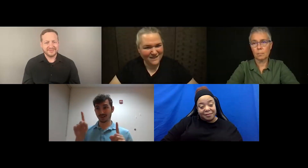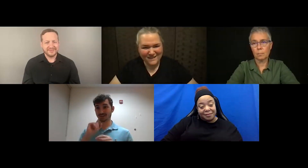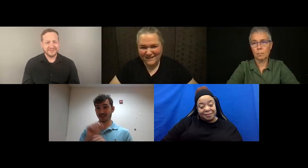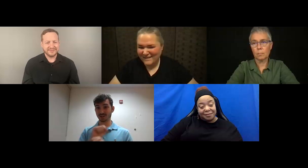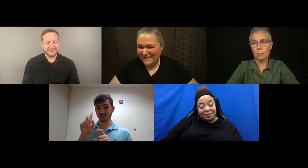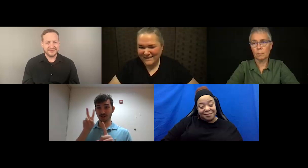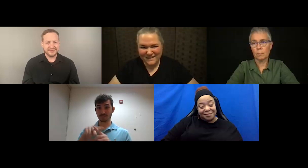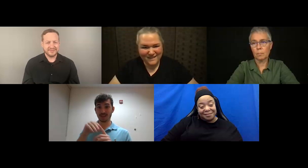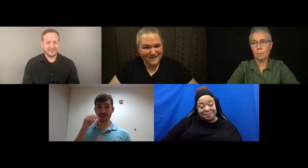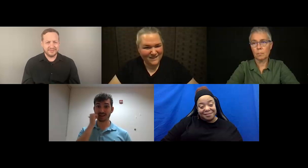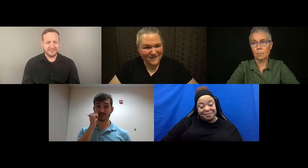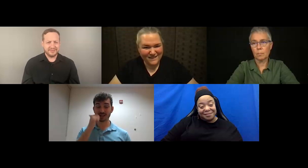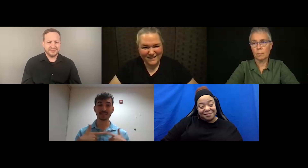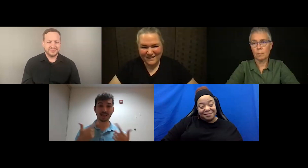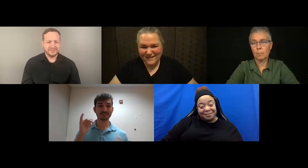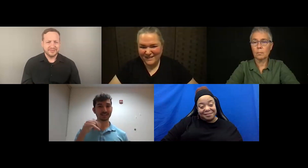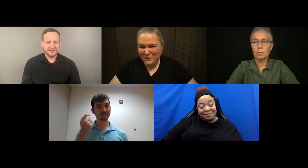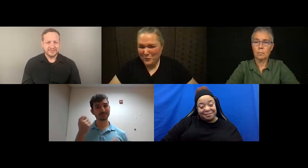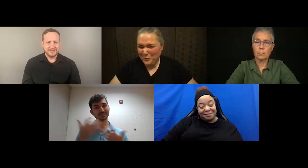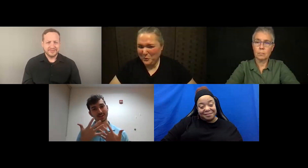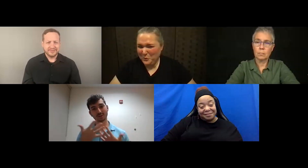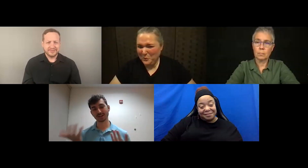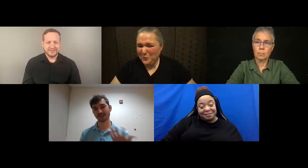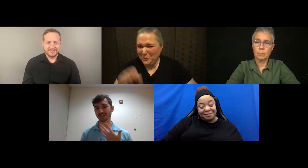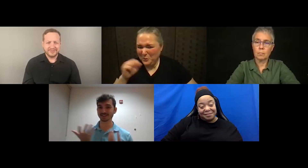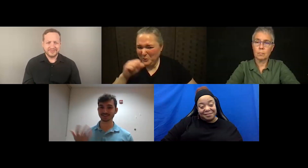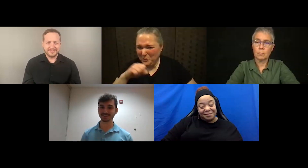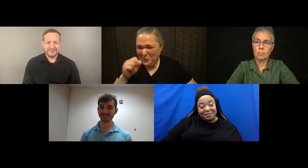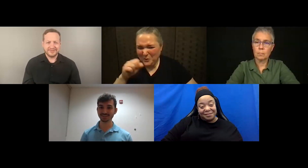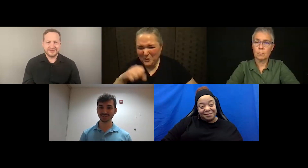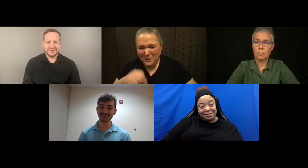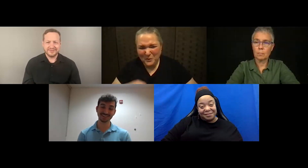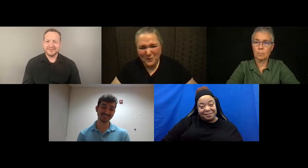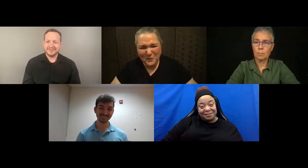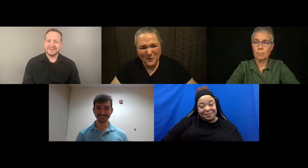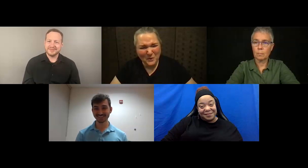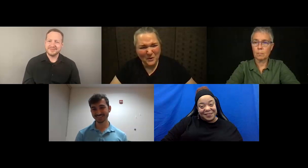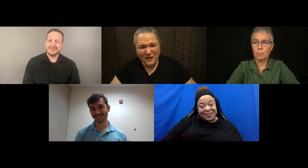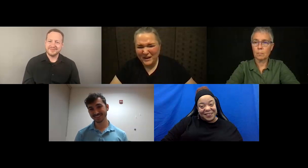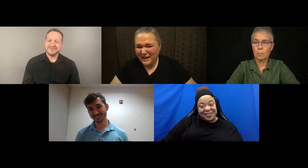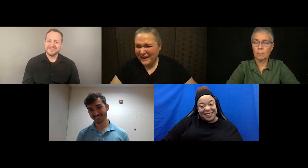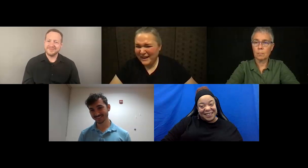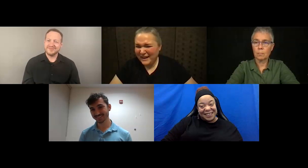Maybe that would be be applied in everyday life. That's scary. Jillian: Wow.